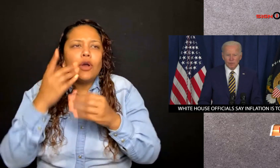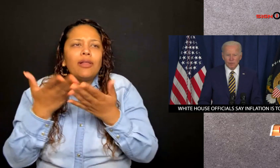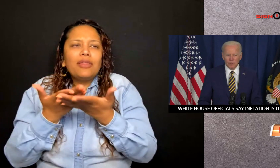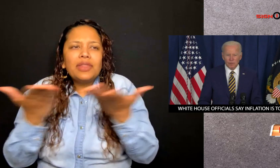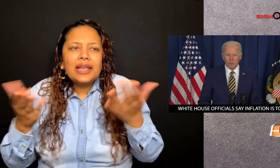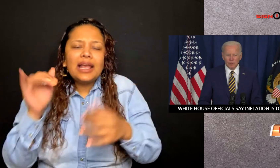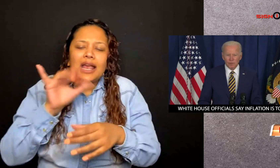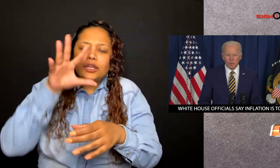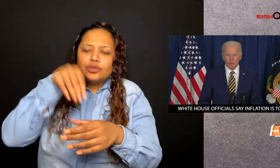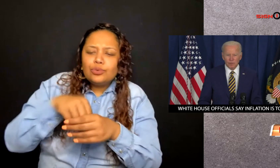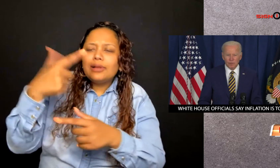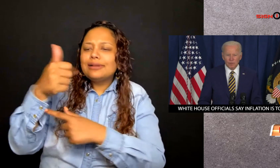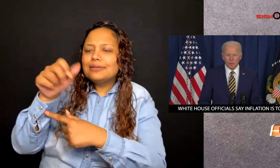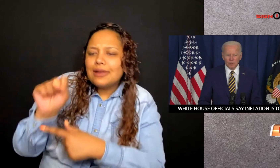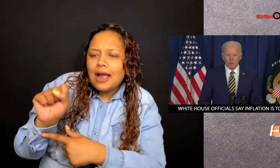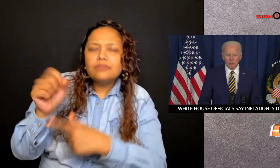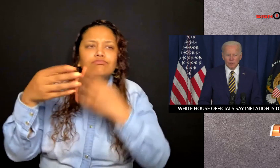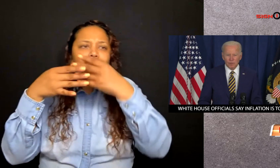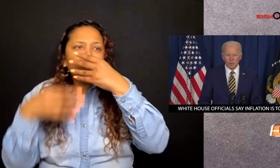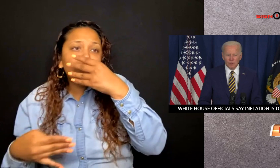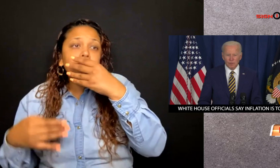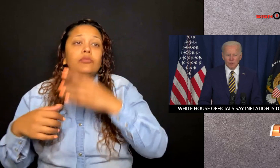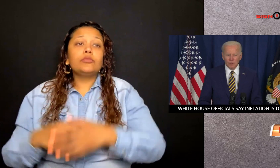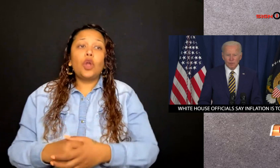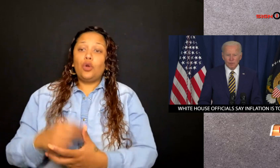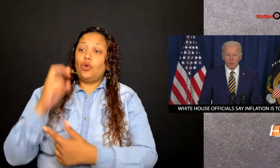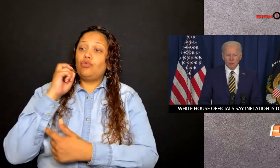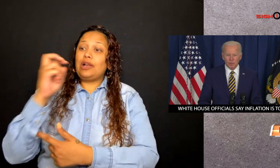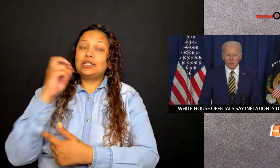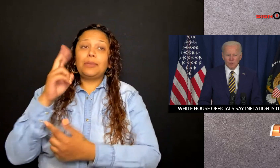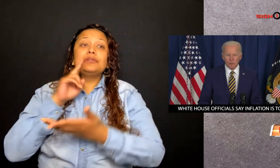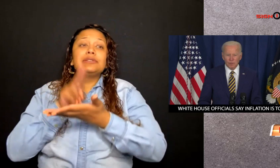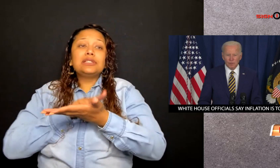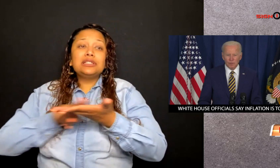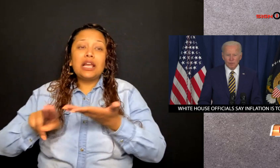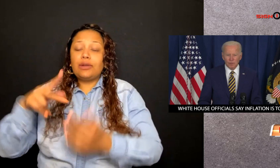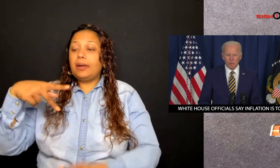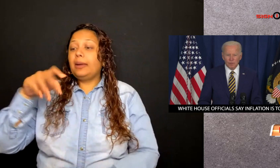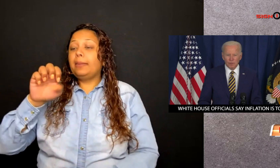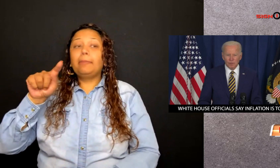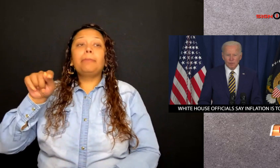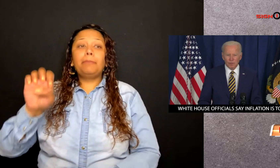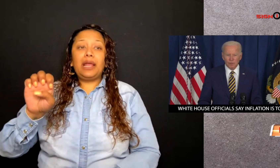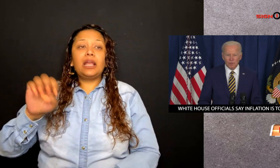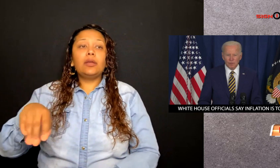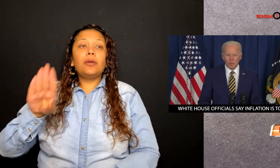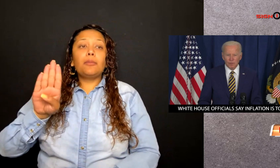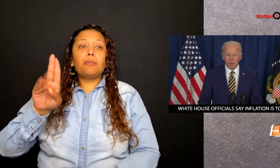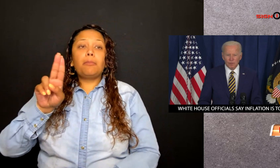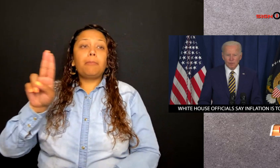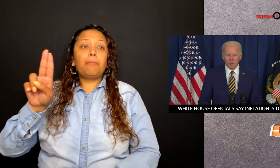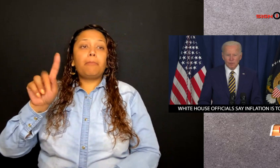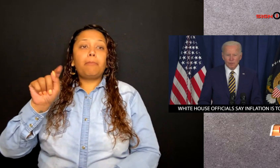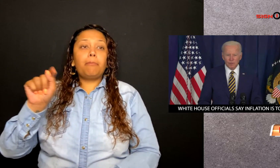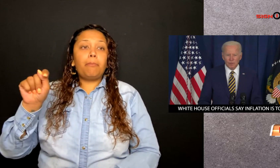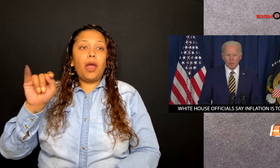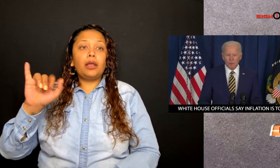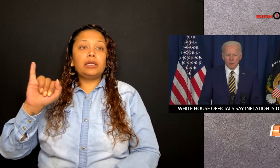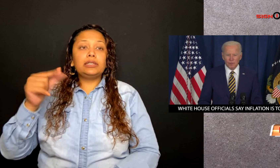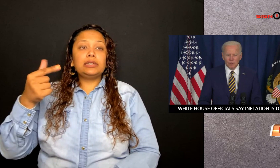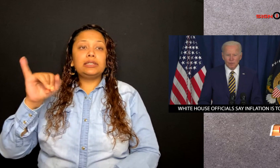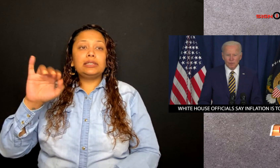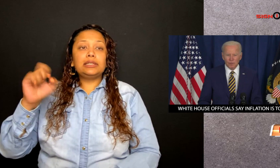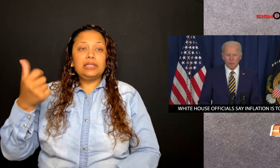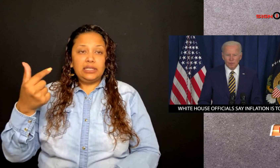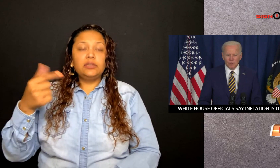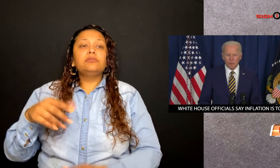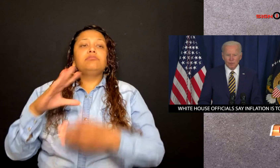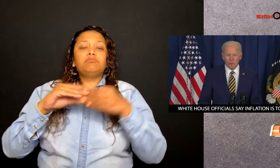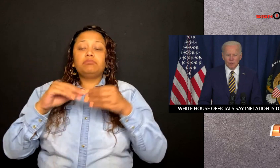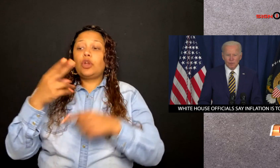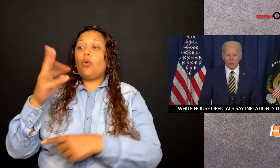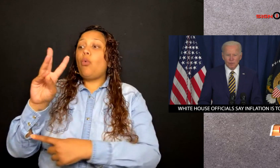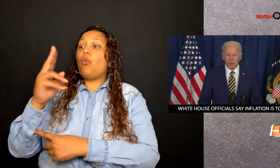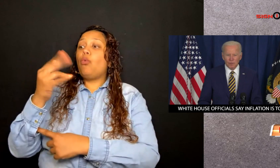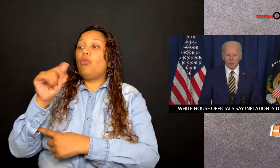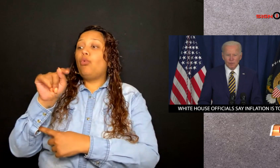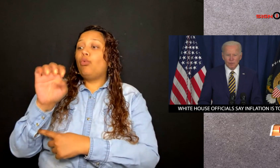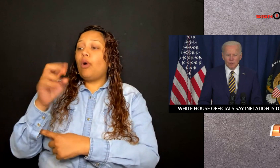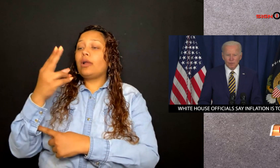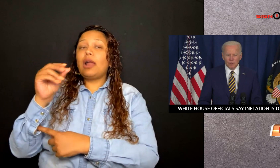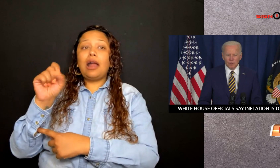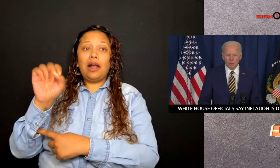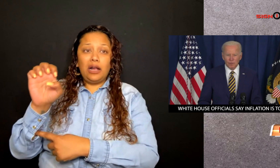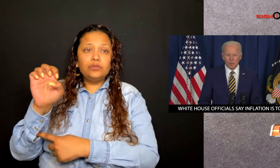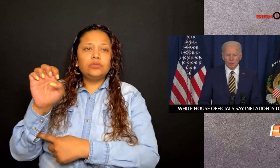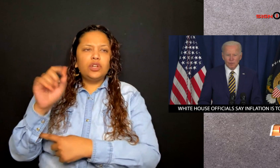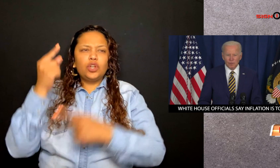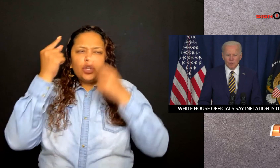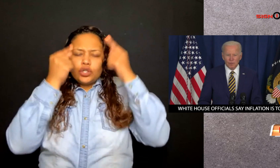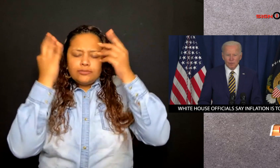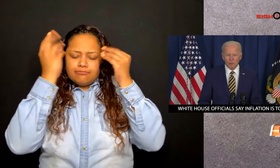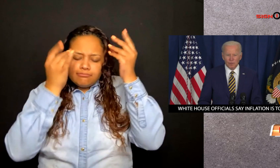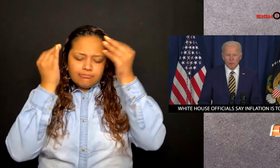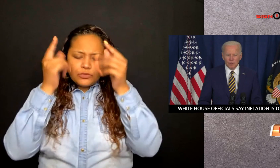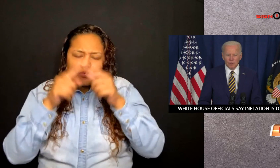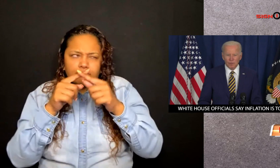will be focusing on helping Americans as they pay more for many things including gas